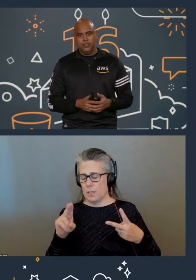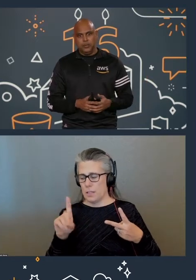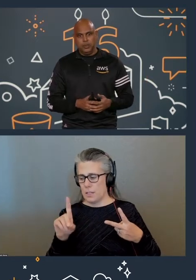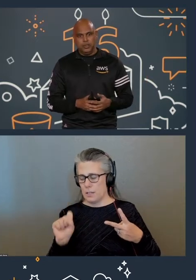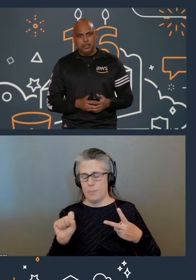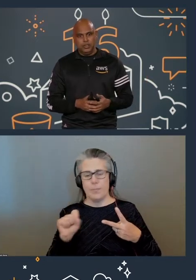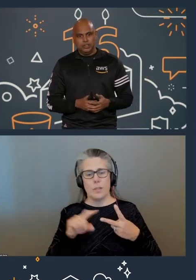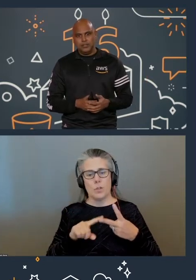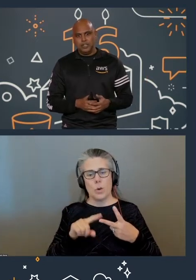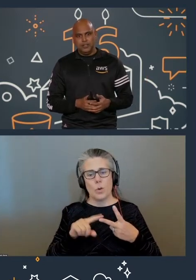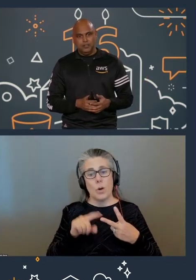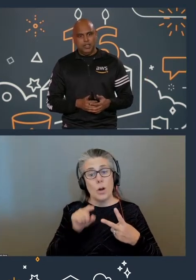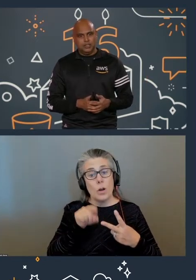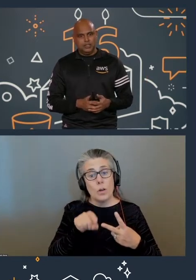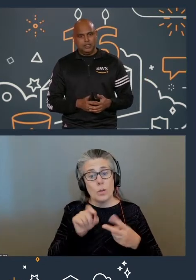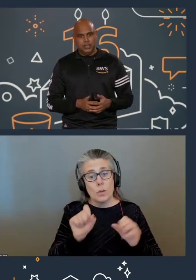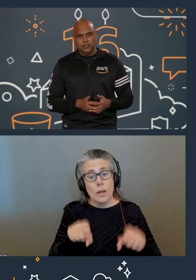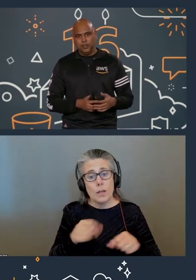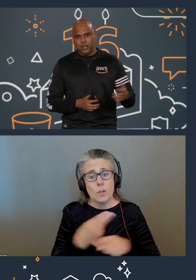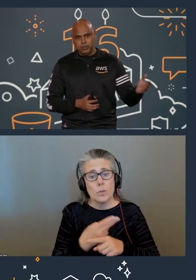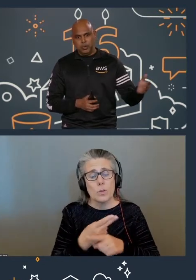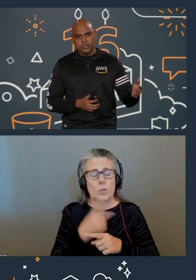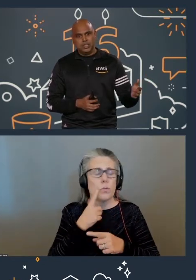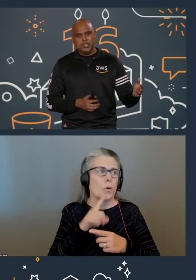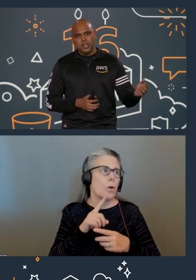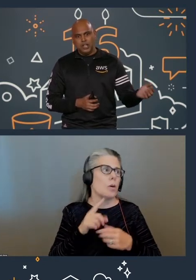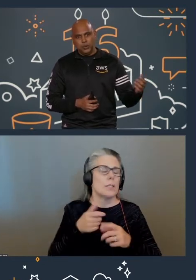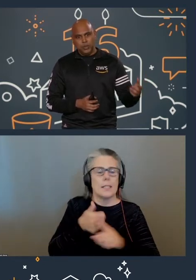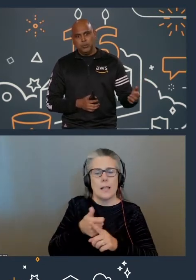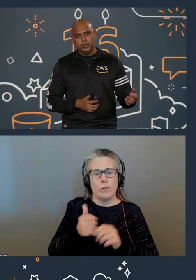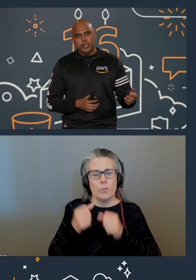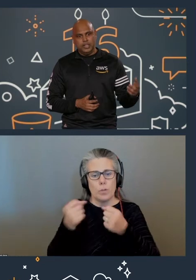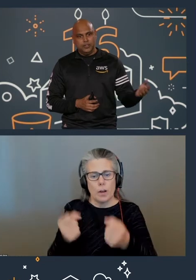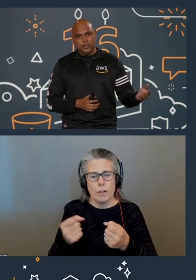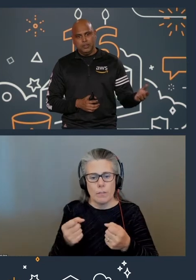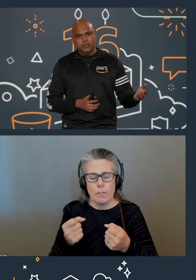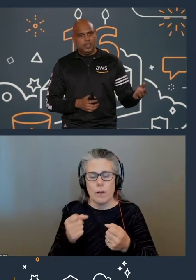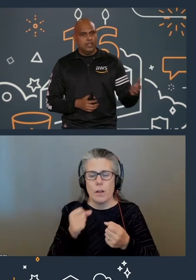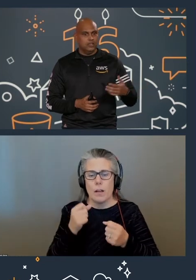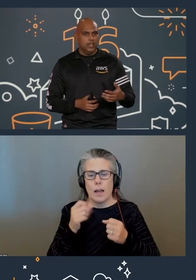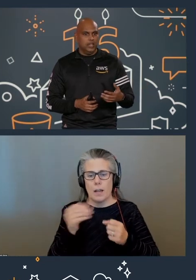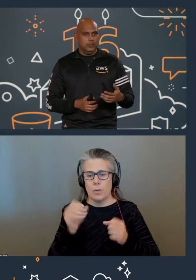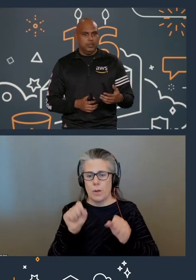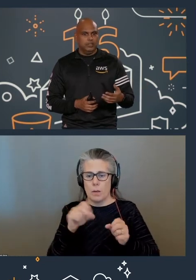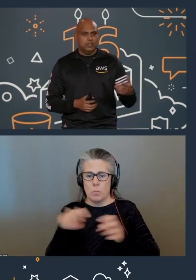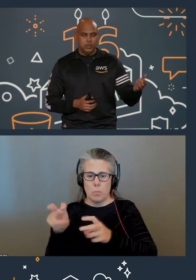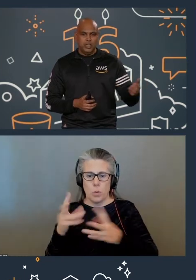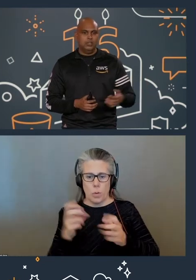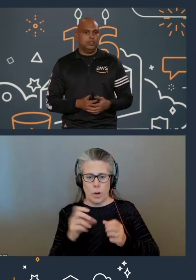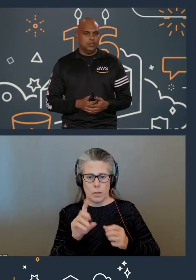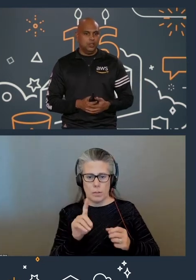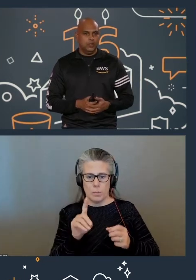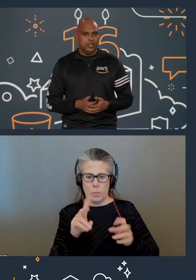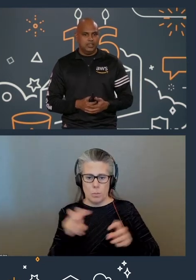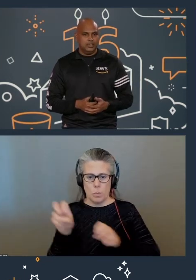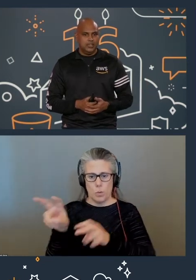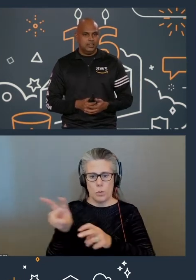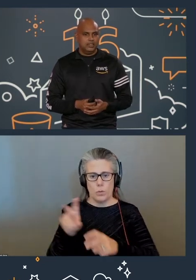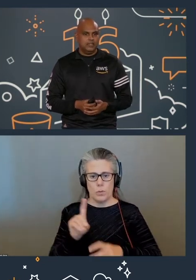from your self-driving vehicle, for remote, and you wanna move the data from the vehicle to AWS, you can use Snowcone SSDs.